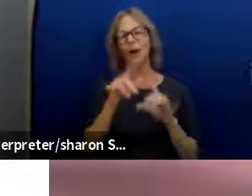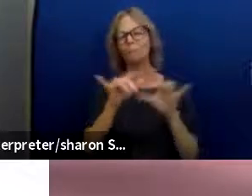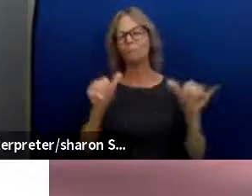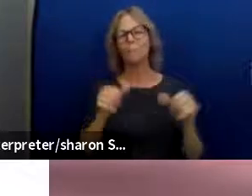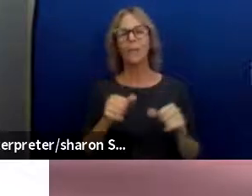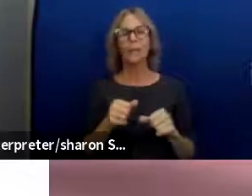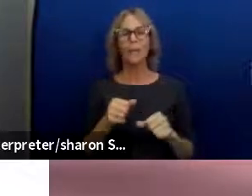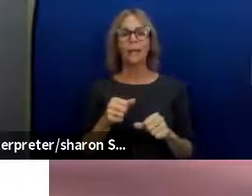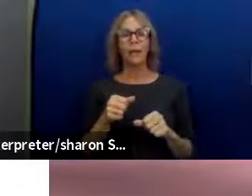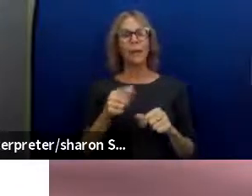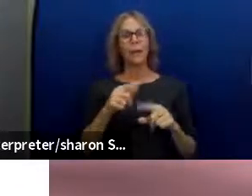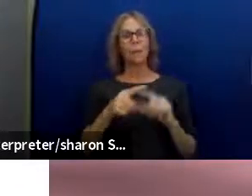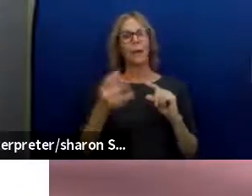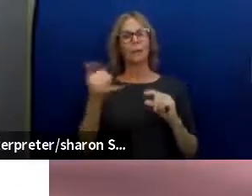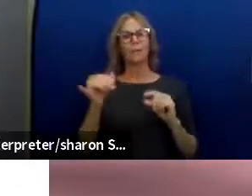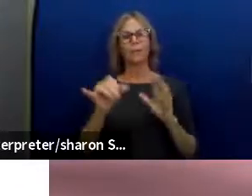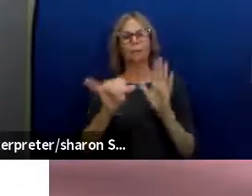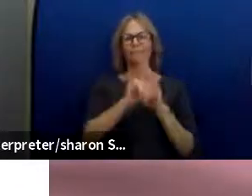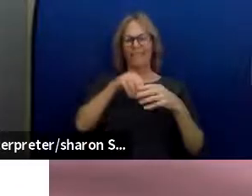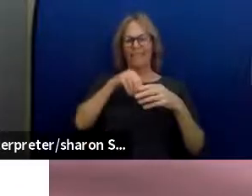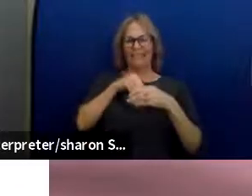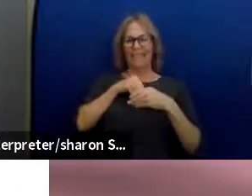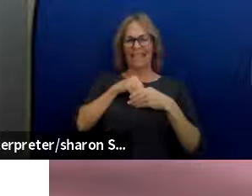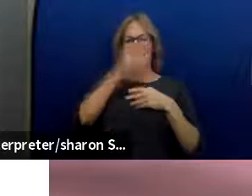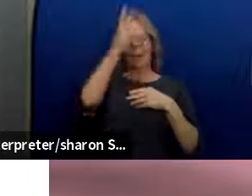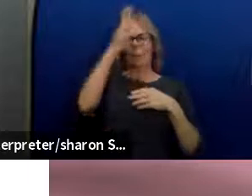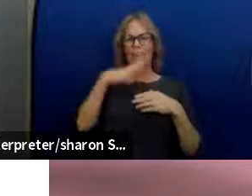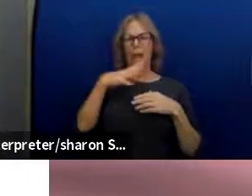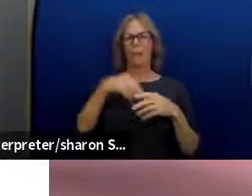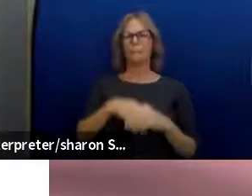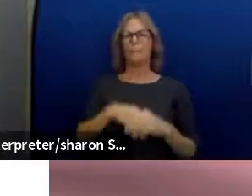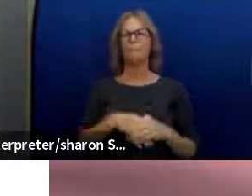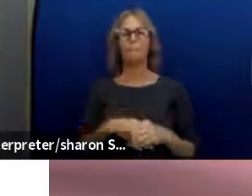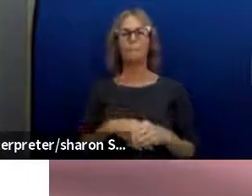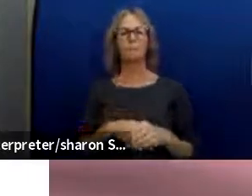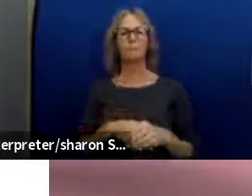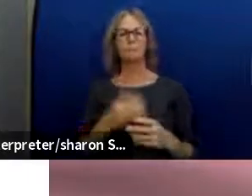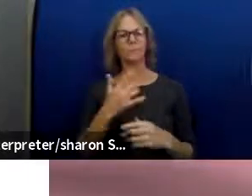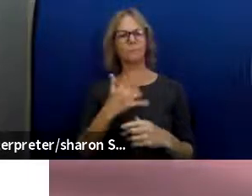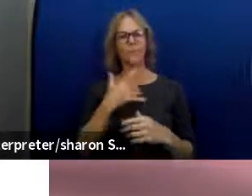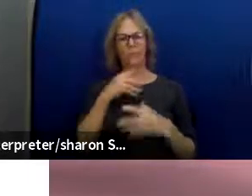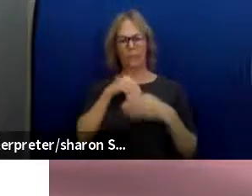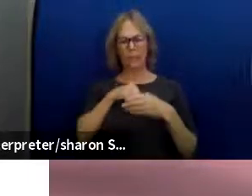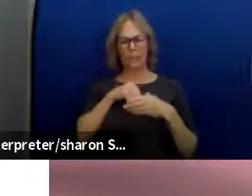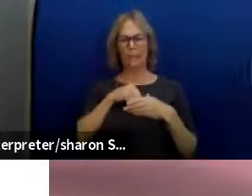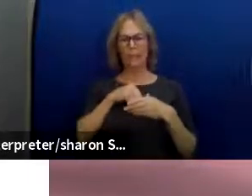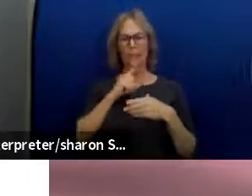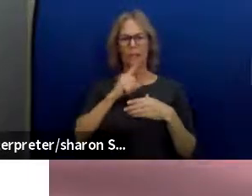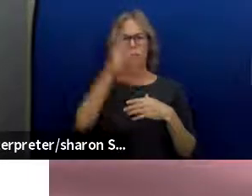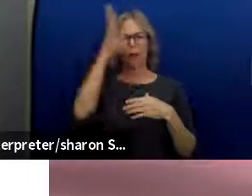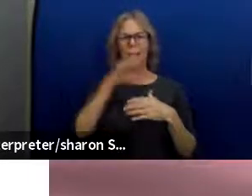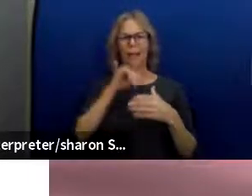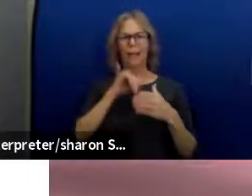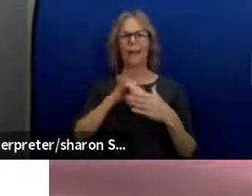can, but you still identify inside as a man. So that, that feeling inside that you are a man, that is your gender identity. Your